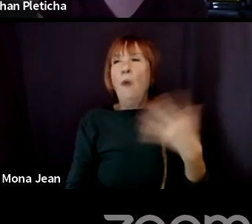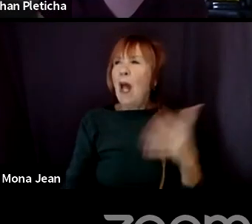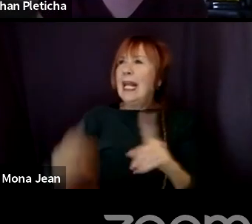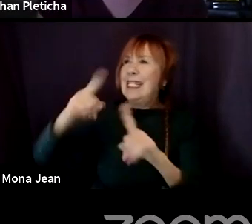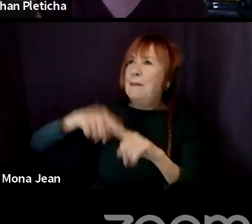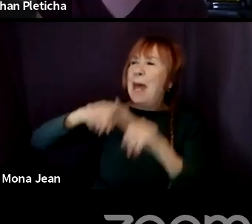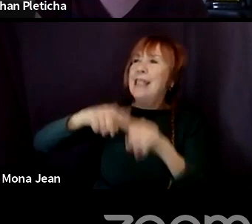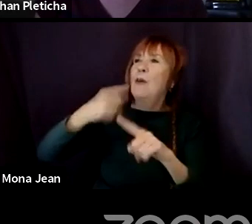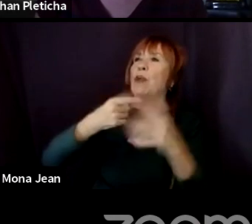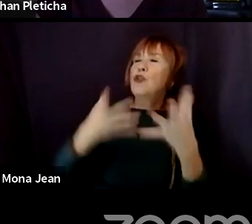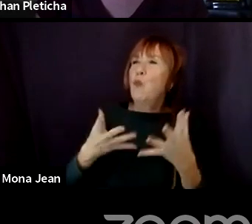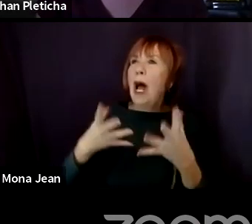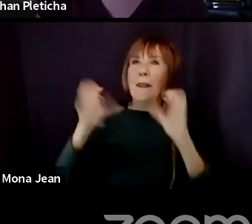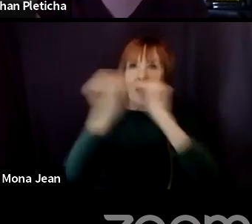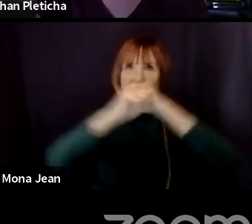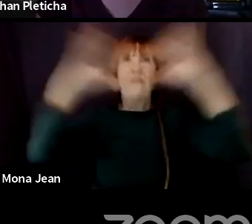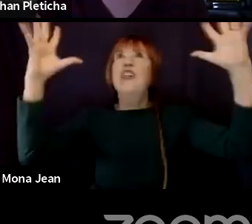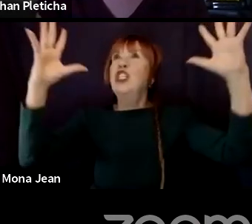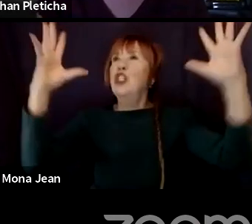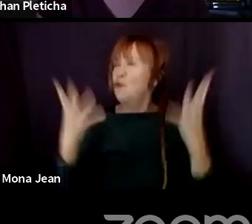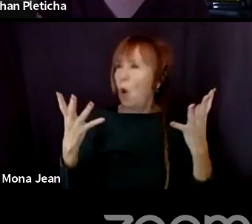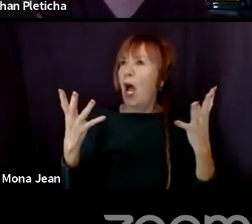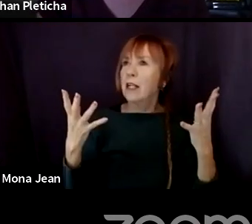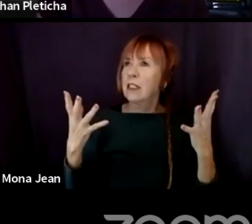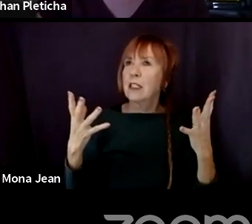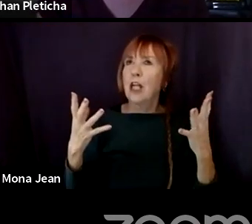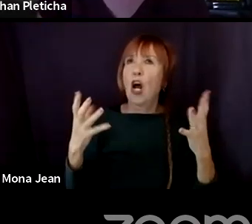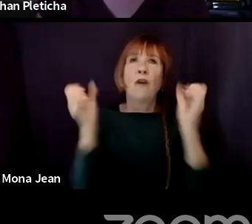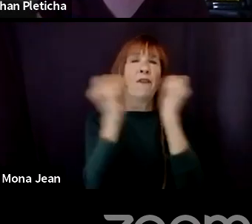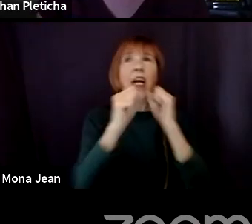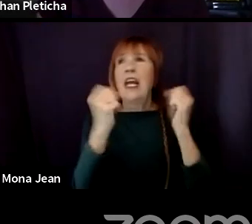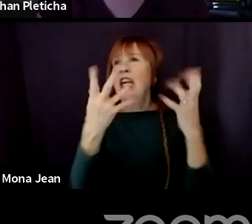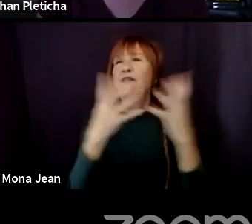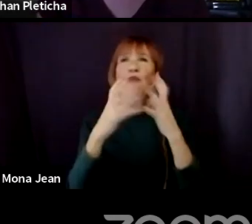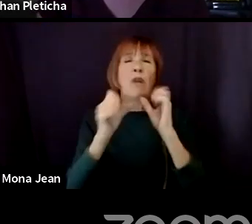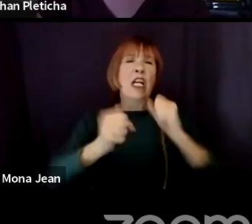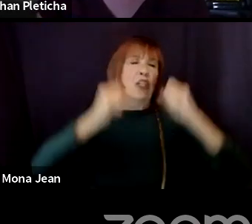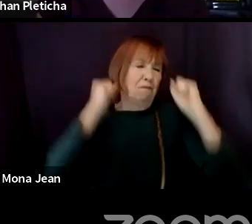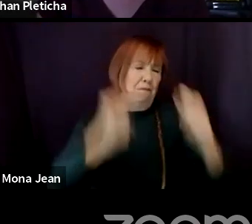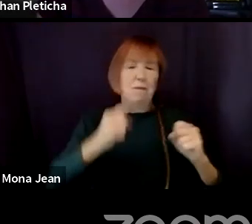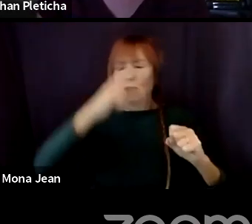there's like a certain amount of jokes and like a sharpness of jokes that,